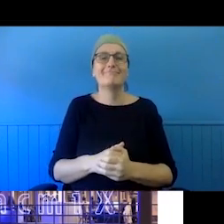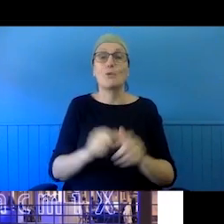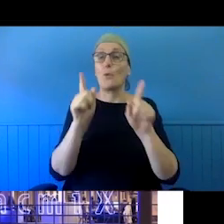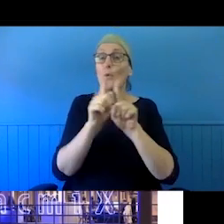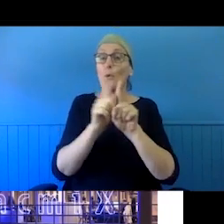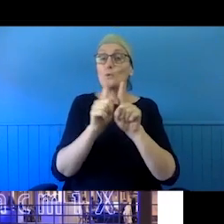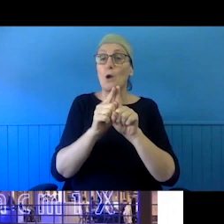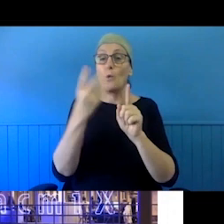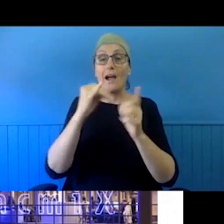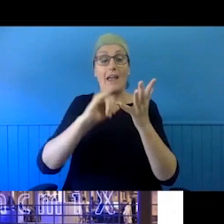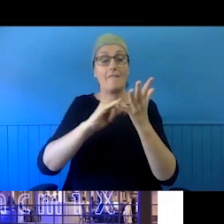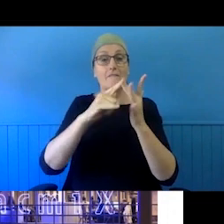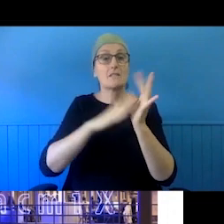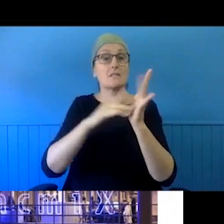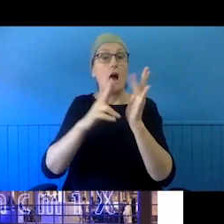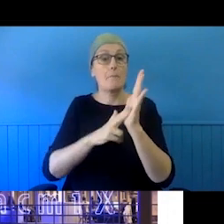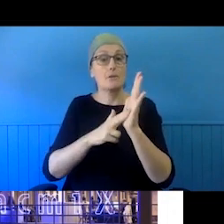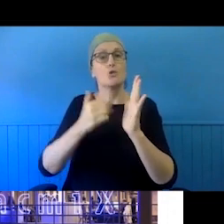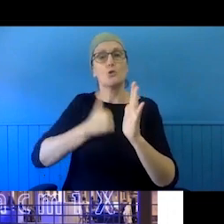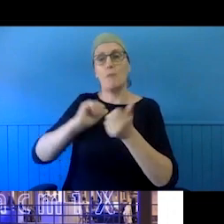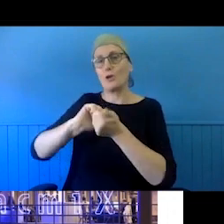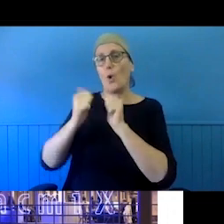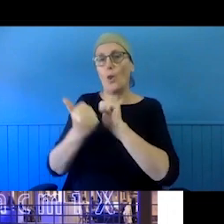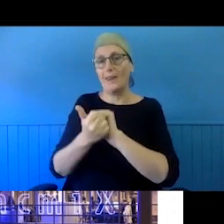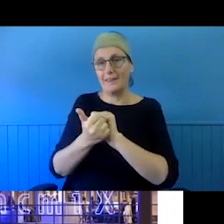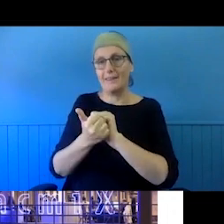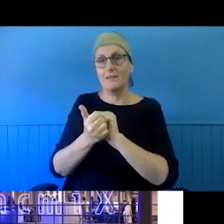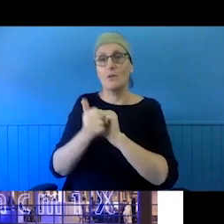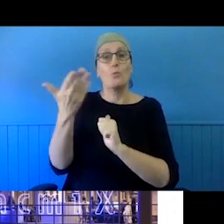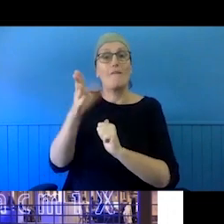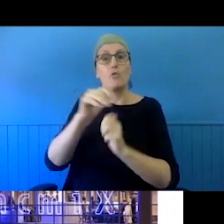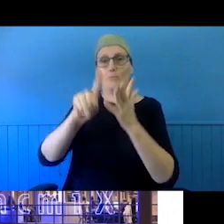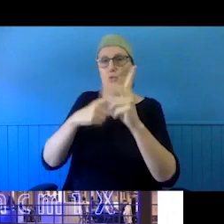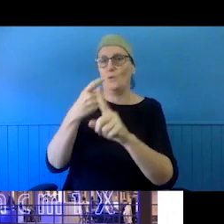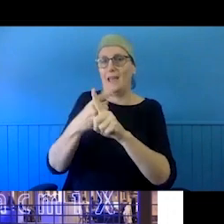colleague over in the UK. Really keen that all of you sort of ask